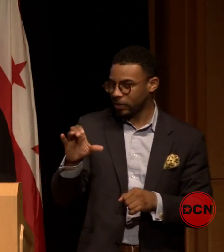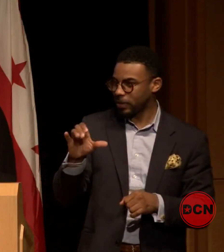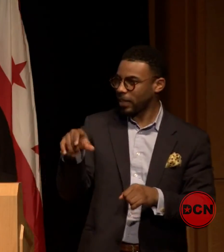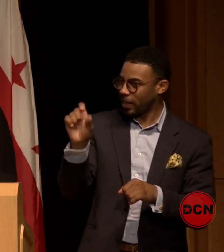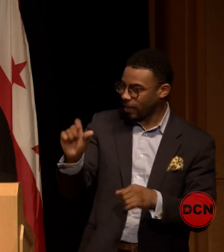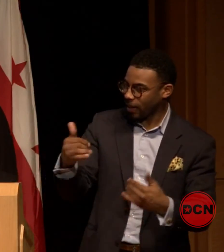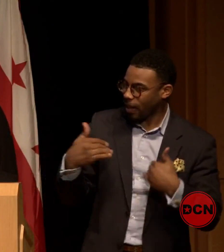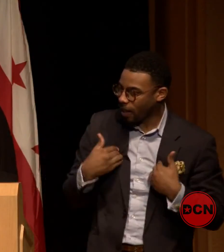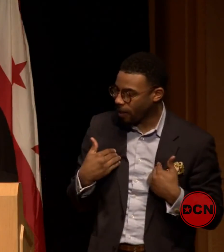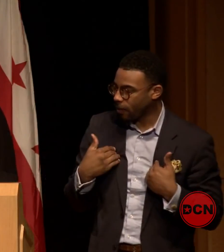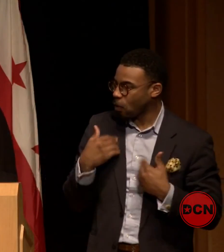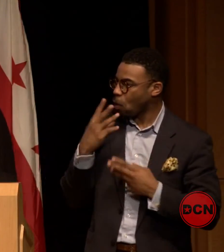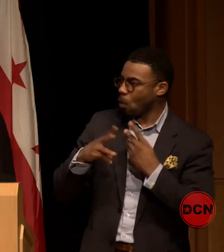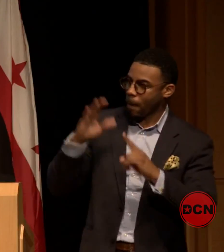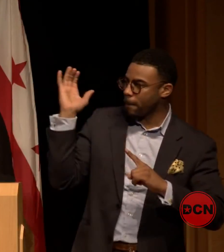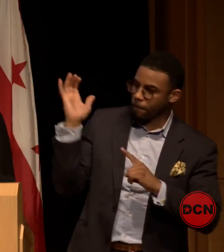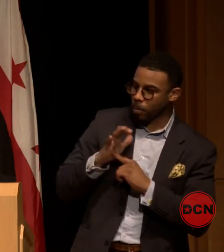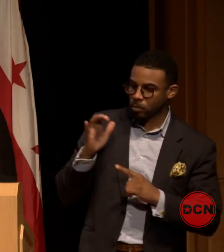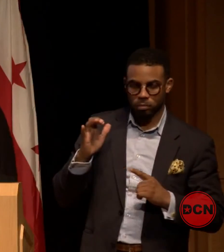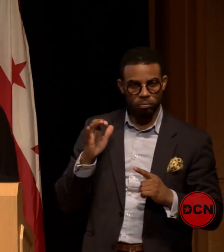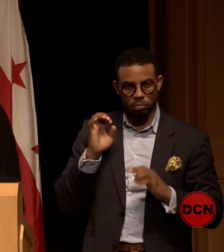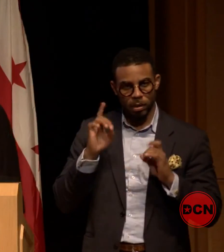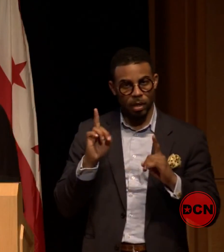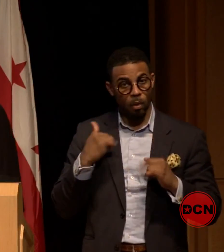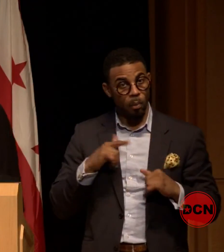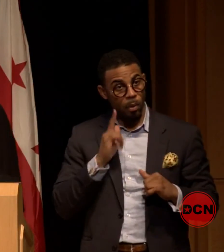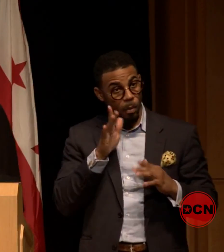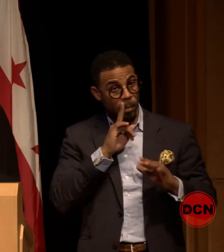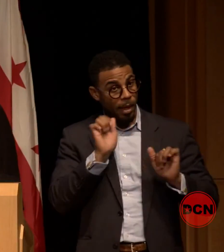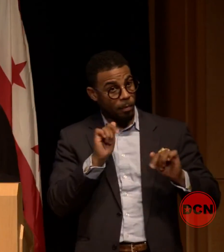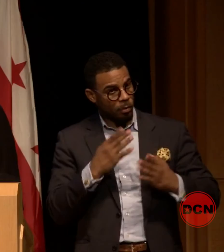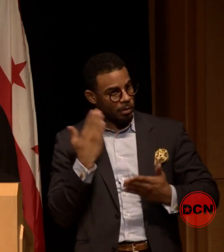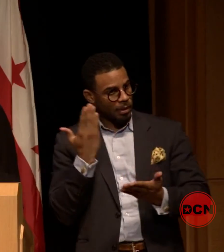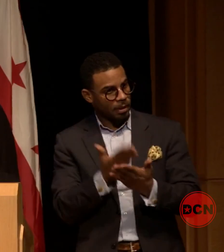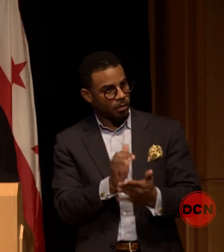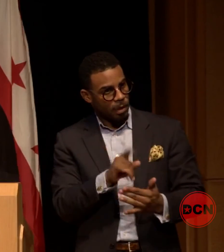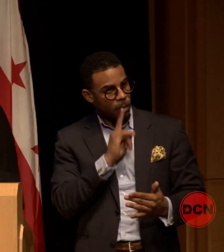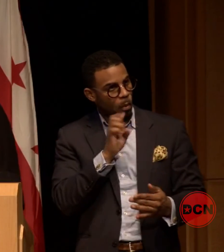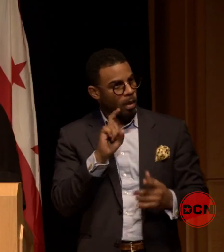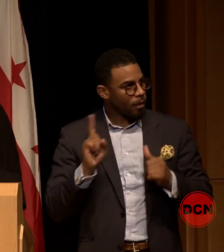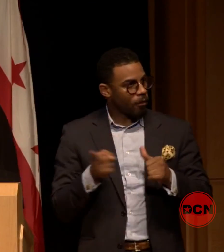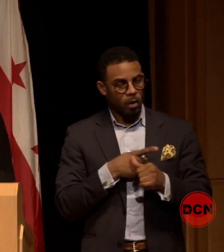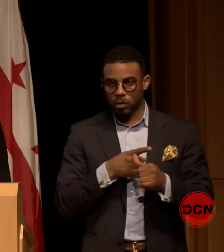TO HAVE A WORLD-CLASS EDUCATION AND THAT WE WILL BE ABLE TO DELIVER THAT AND TO BE ONE OF THE FIRST CITIES IN THE COUNTRY